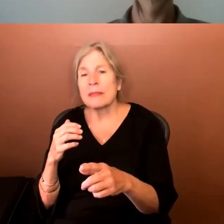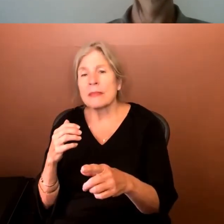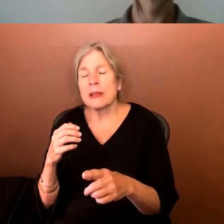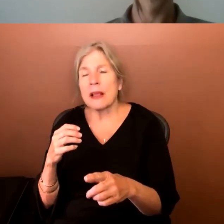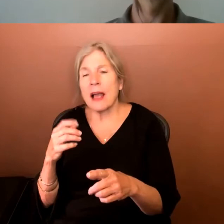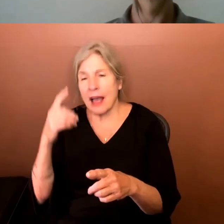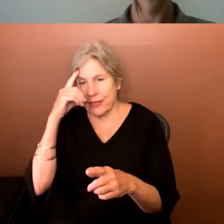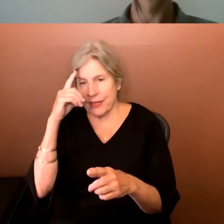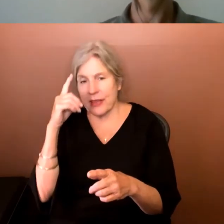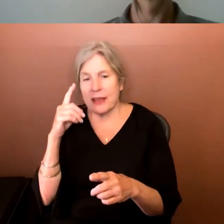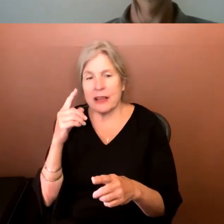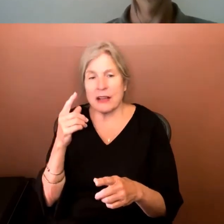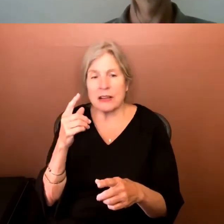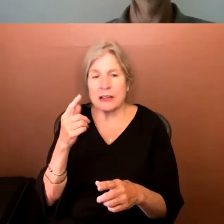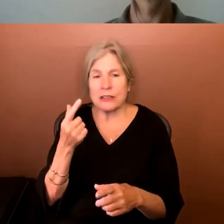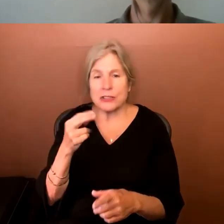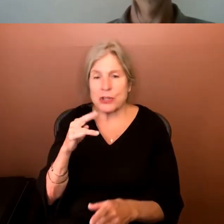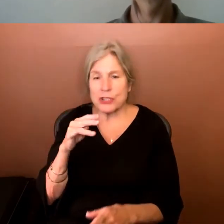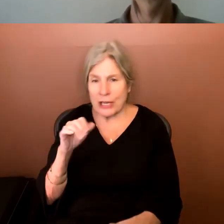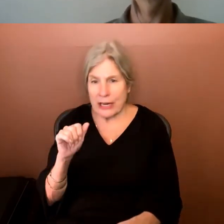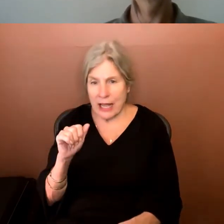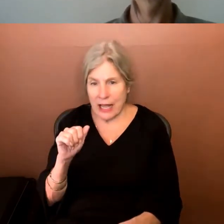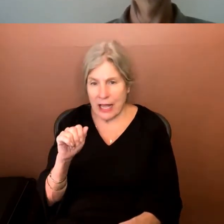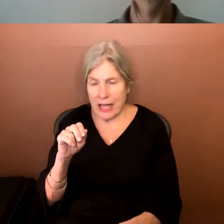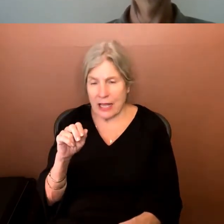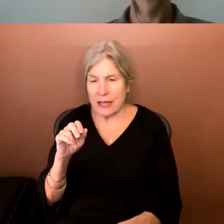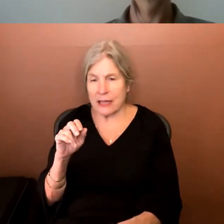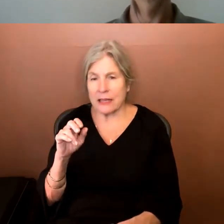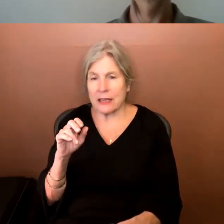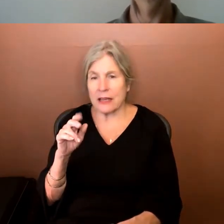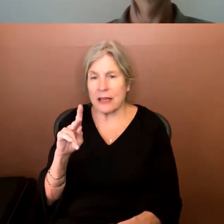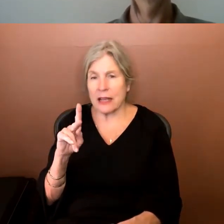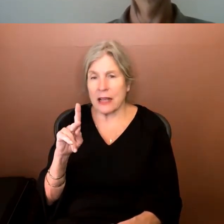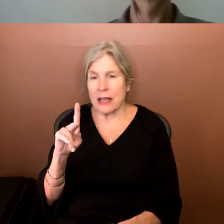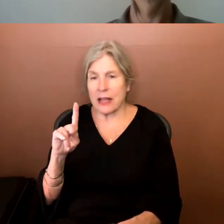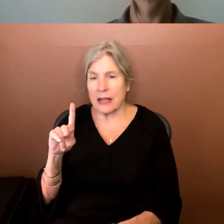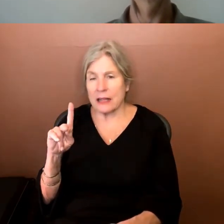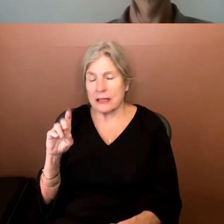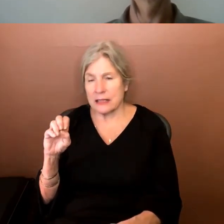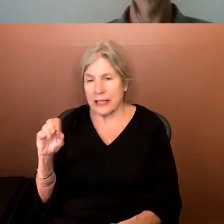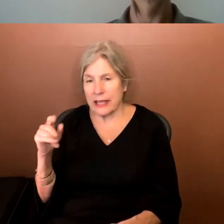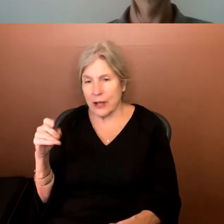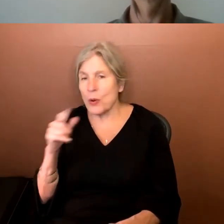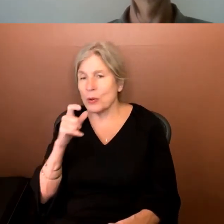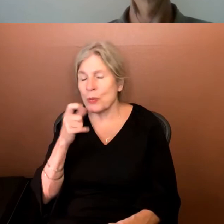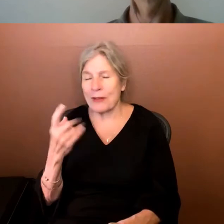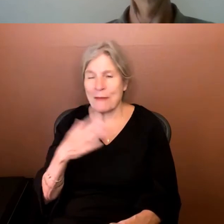Georgina Kleege who is one of my favorite people, I believe she